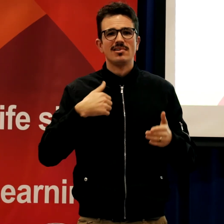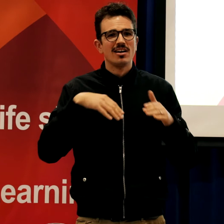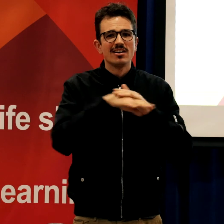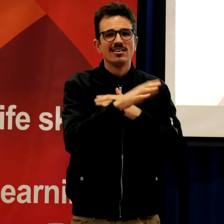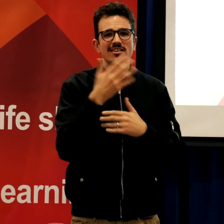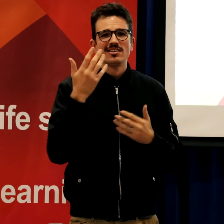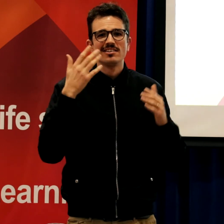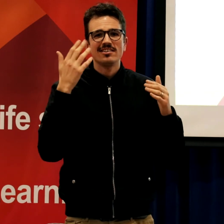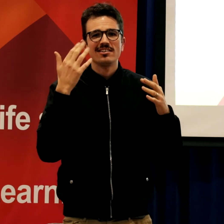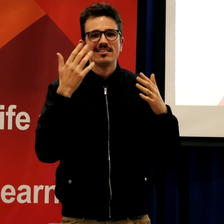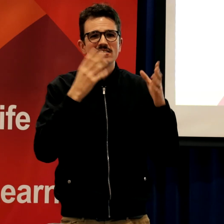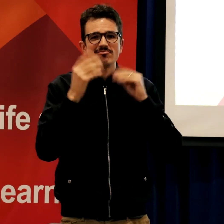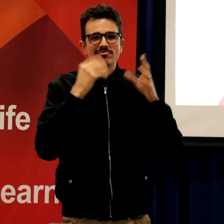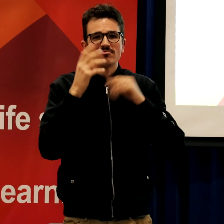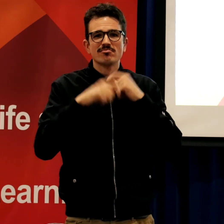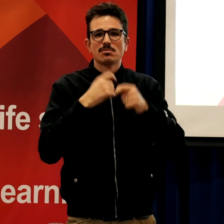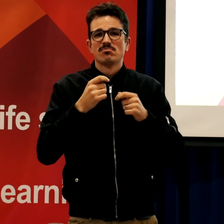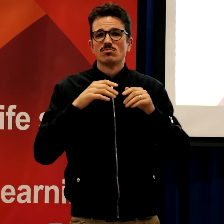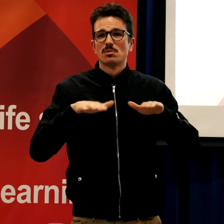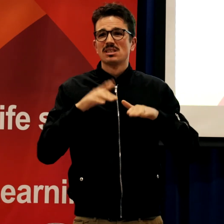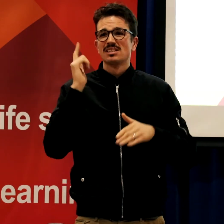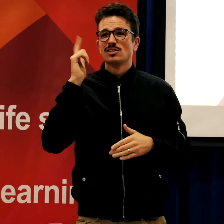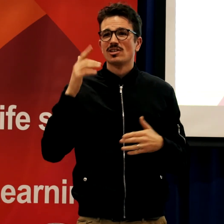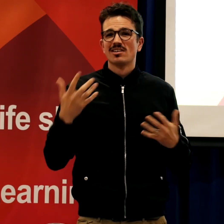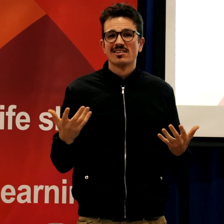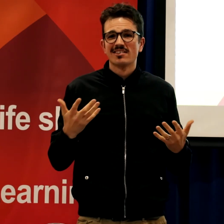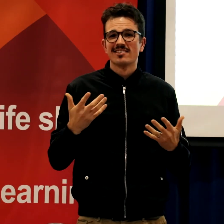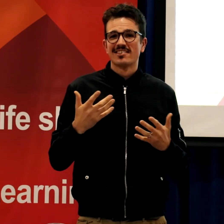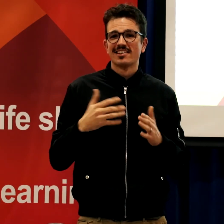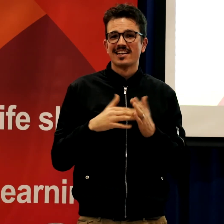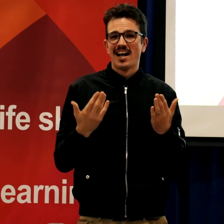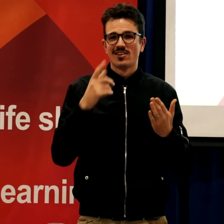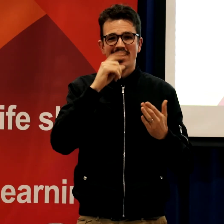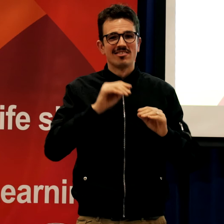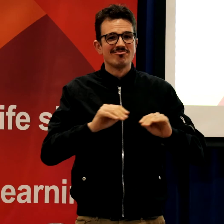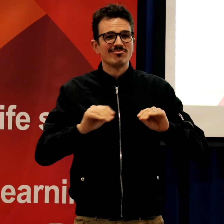And I swanned in there, and I got my accreditation through an interpreter at the course.